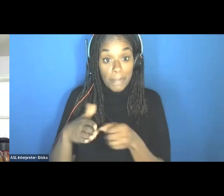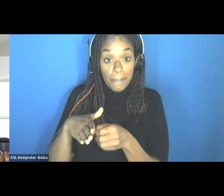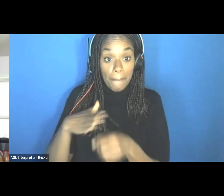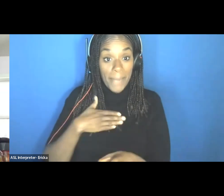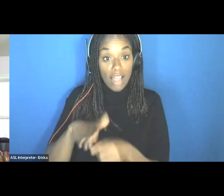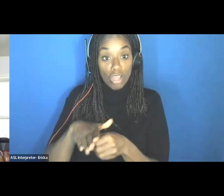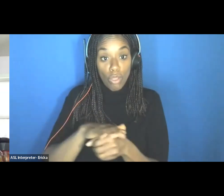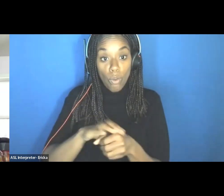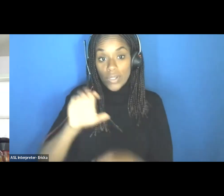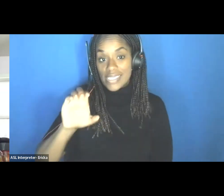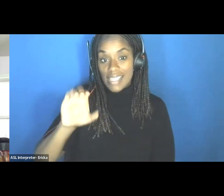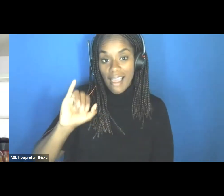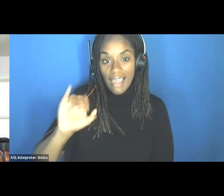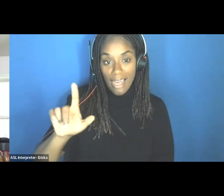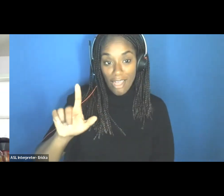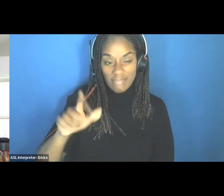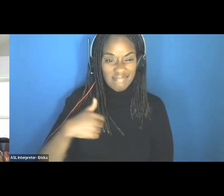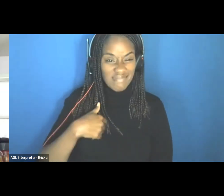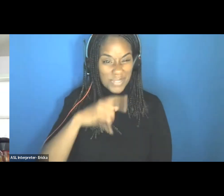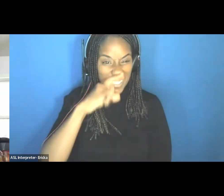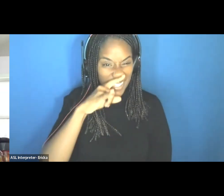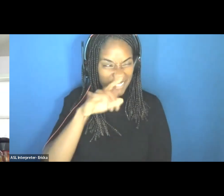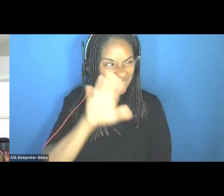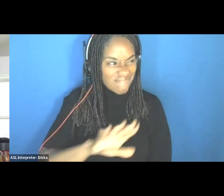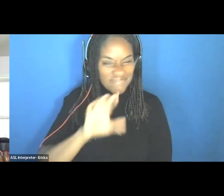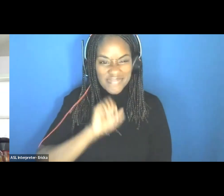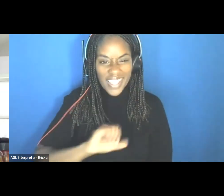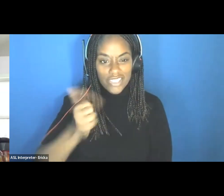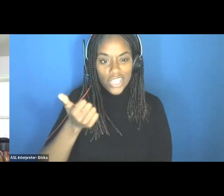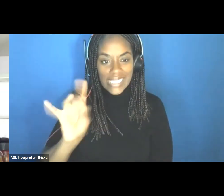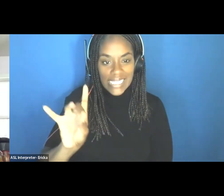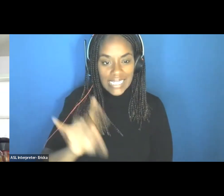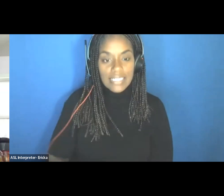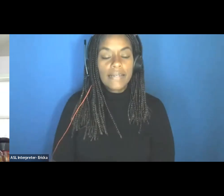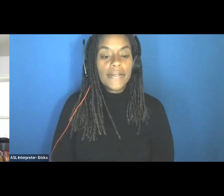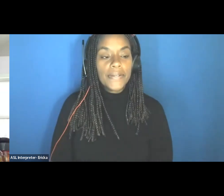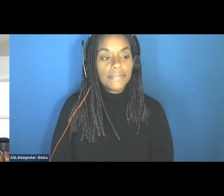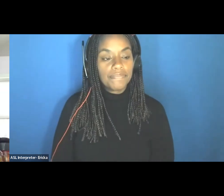I'll never forget the first time that islanded at my local CIL. And I was just a kid.